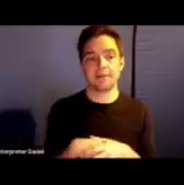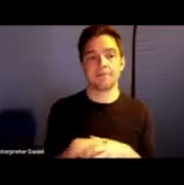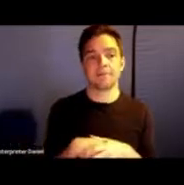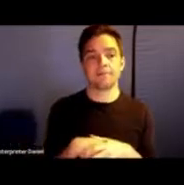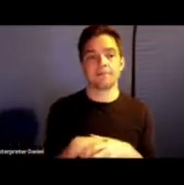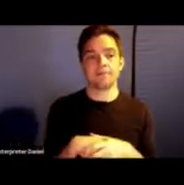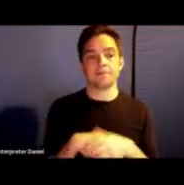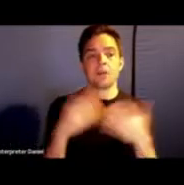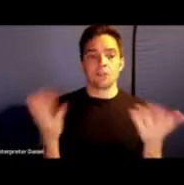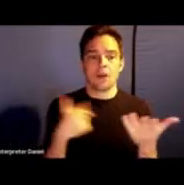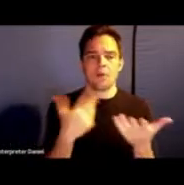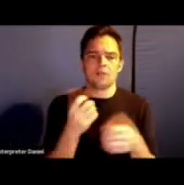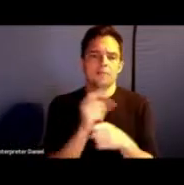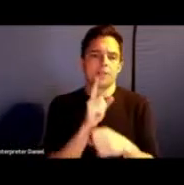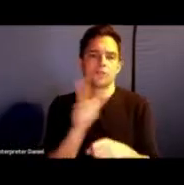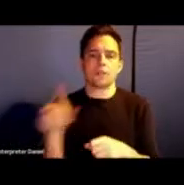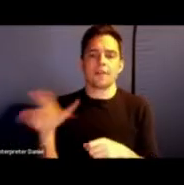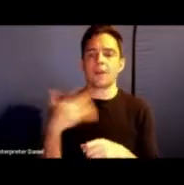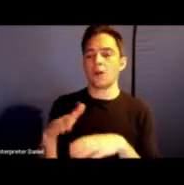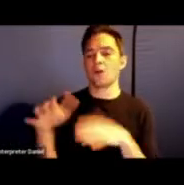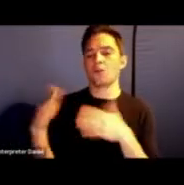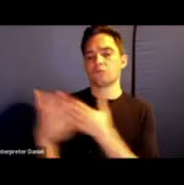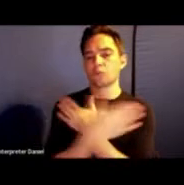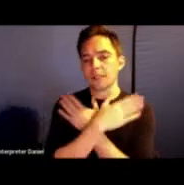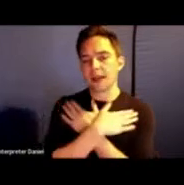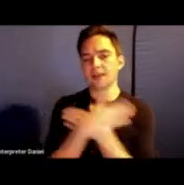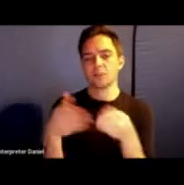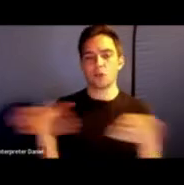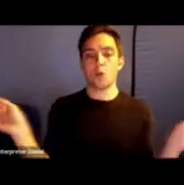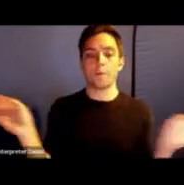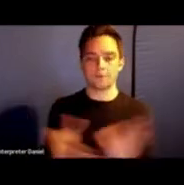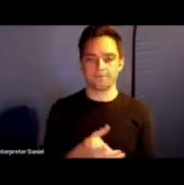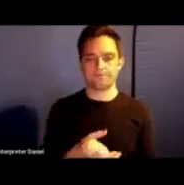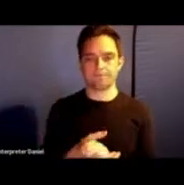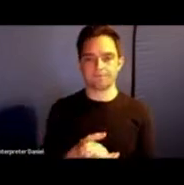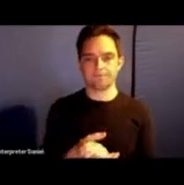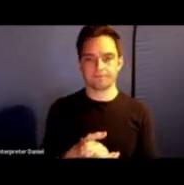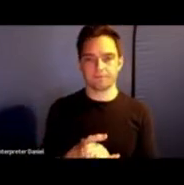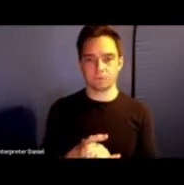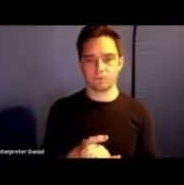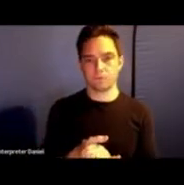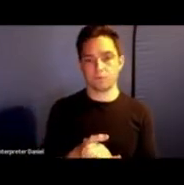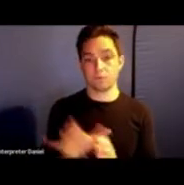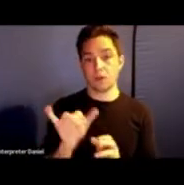So I wanted to make sure that they felt relaxed and I and I didn't feel that was going to